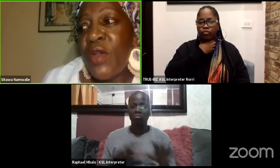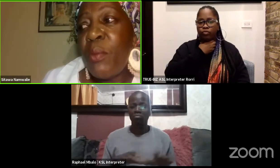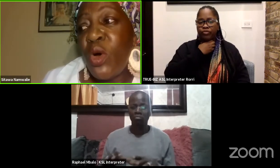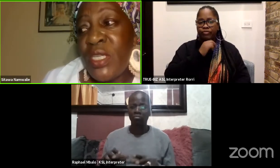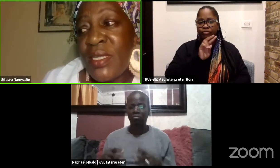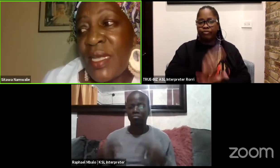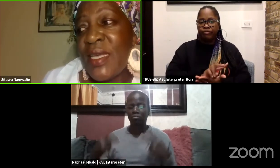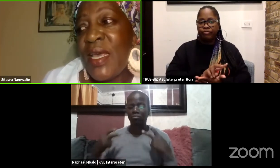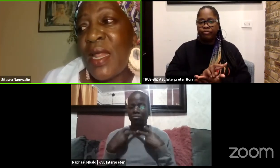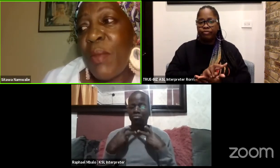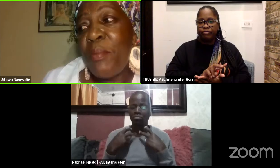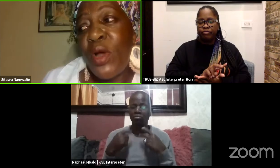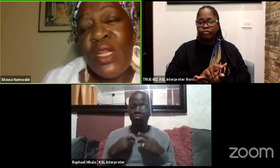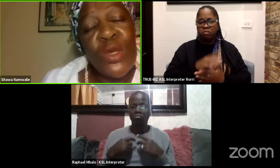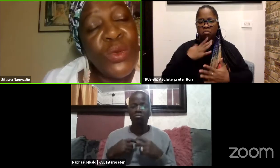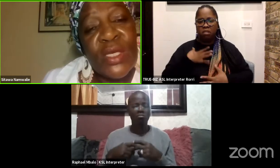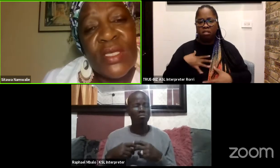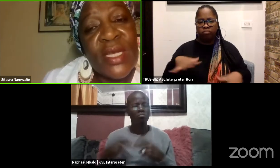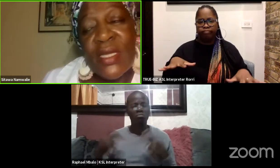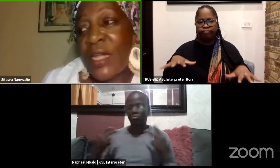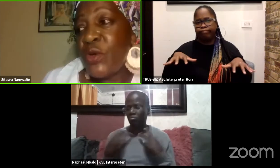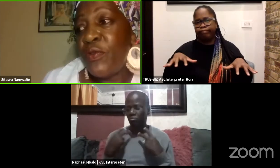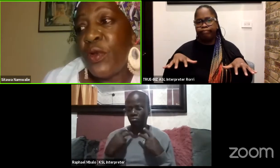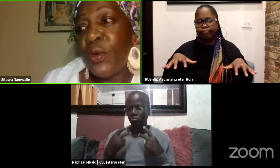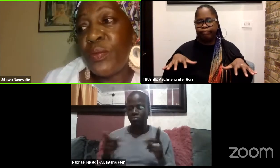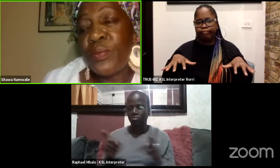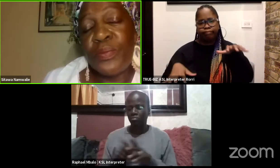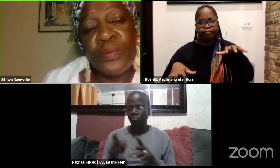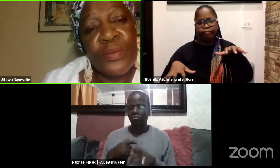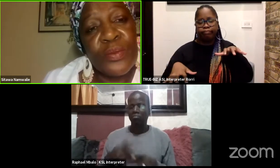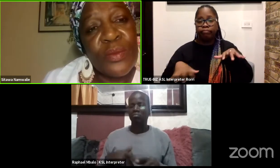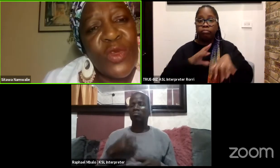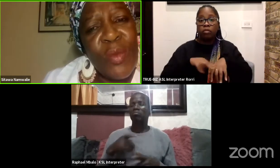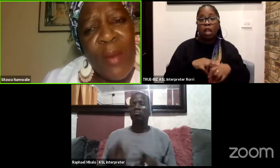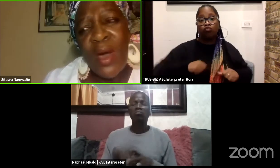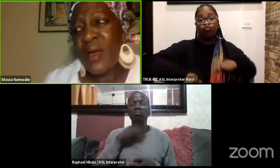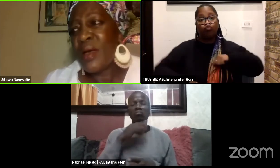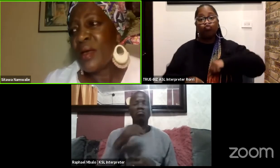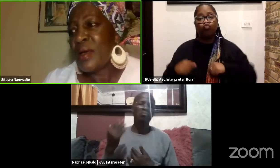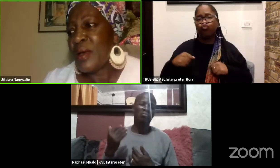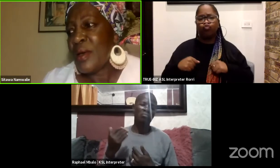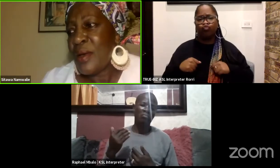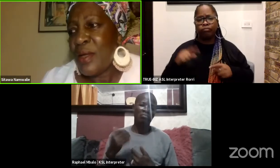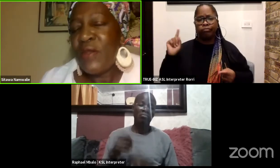Rigor mortis sets in and my body loses its natural flow. Remember?